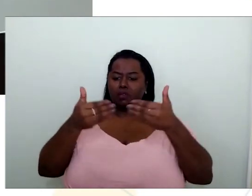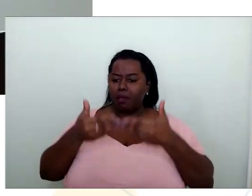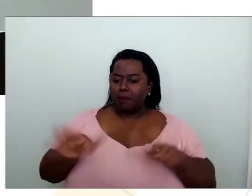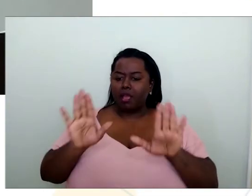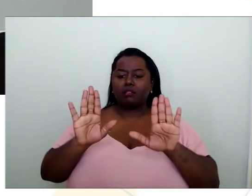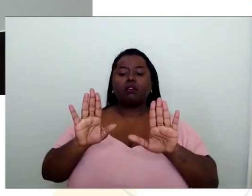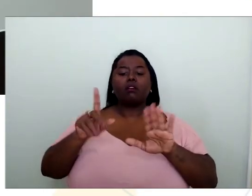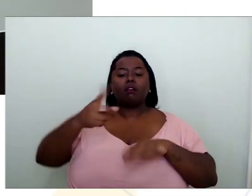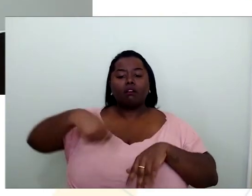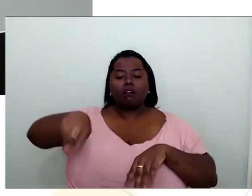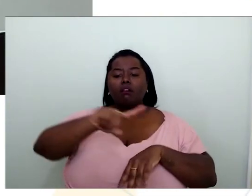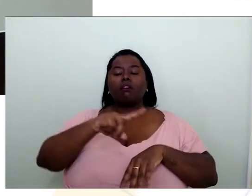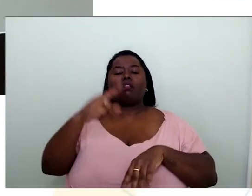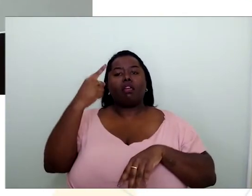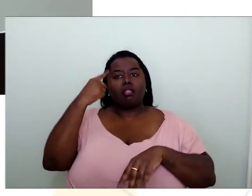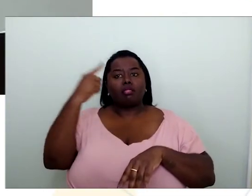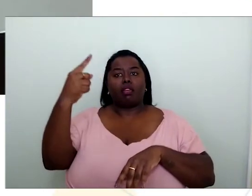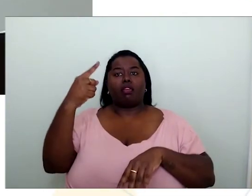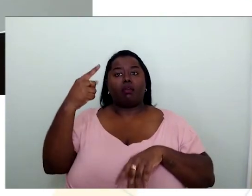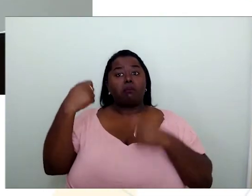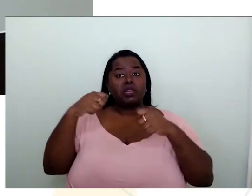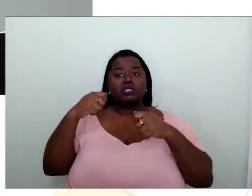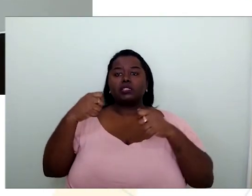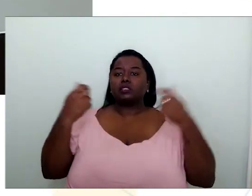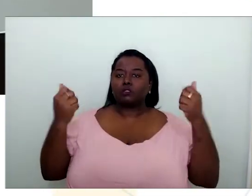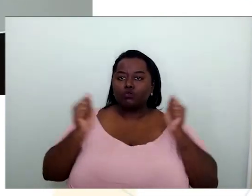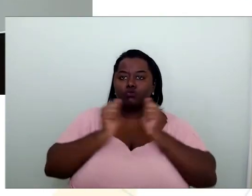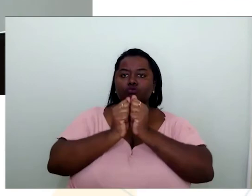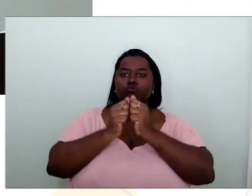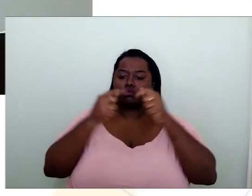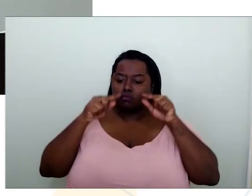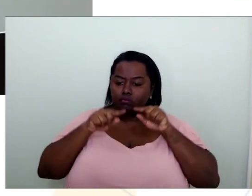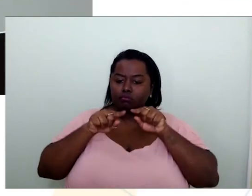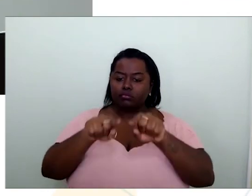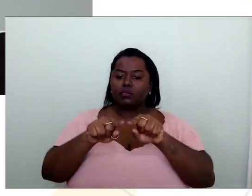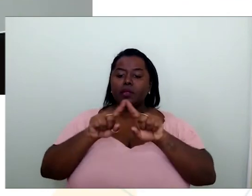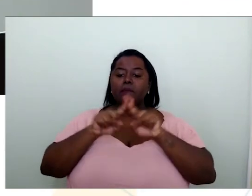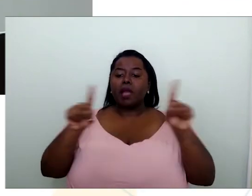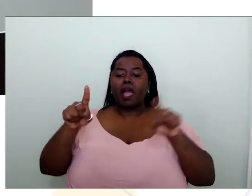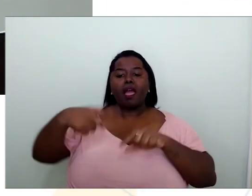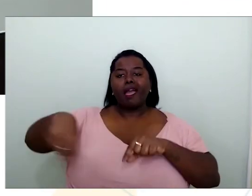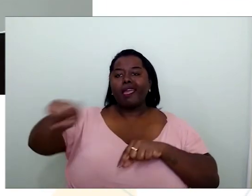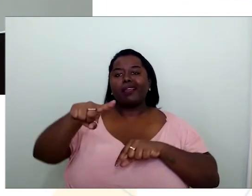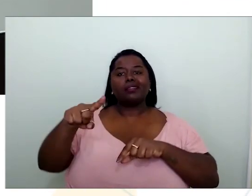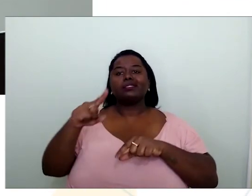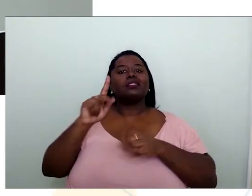experiment with this idea on the side but they're not willing to change the